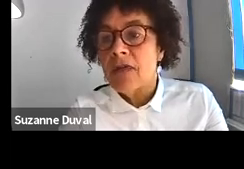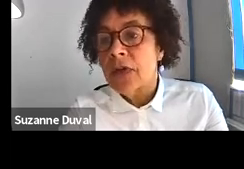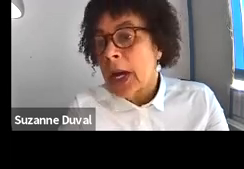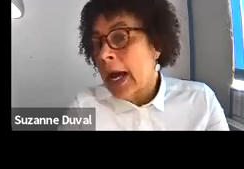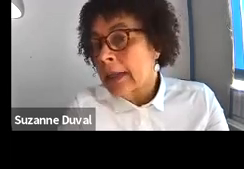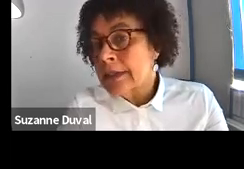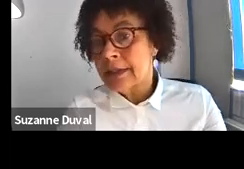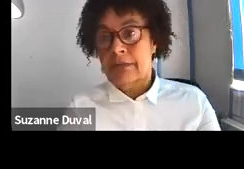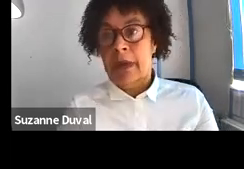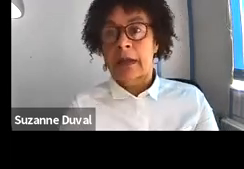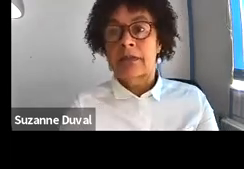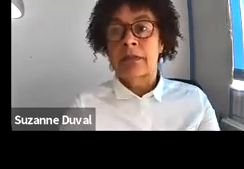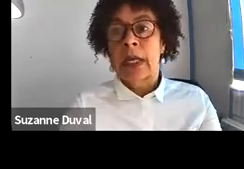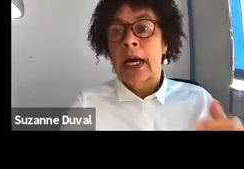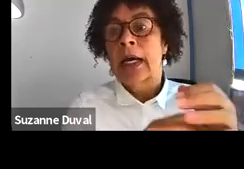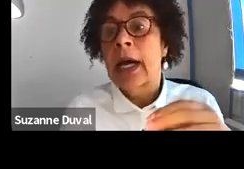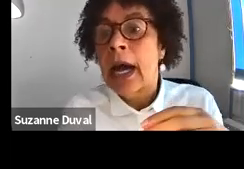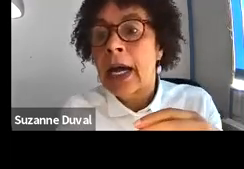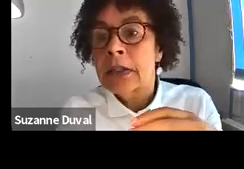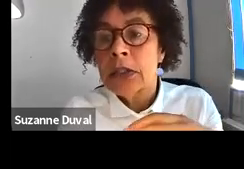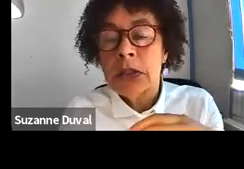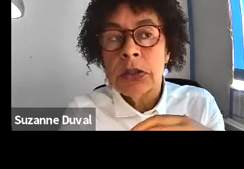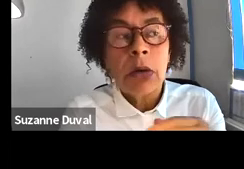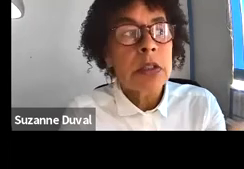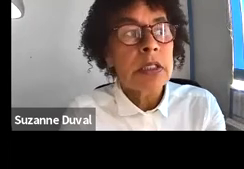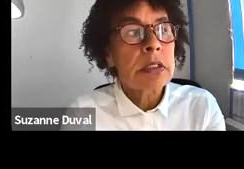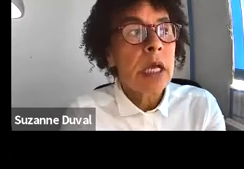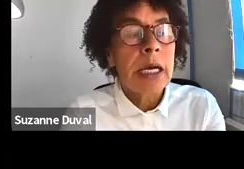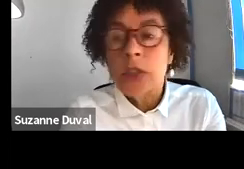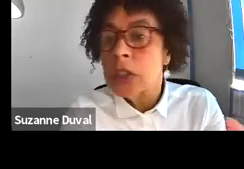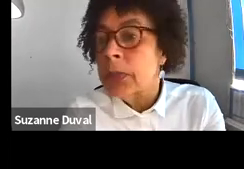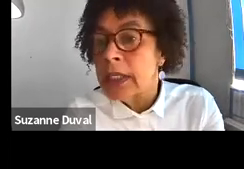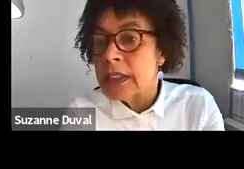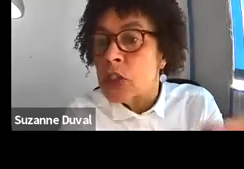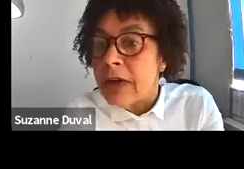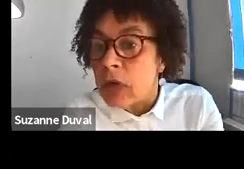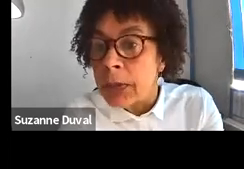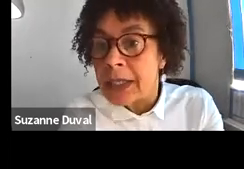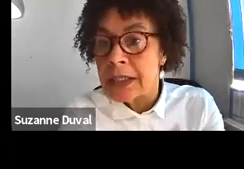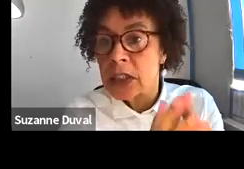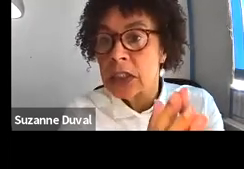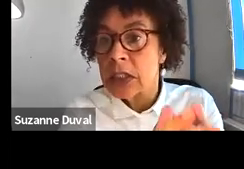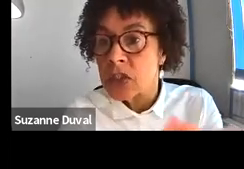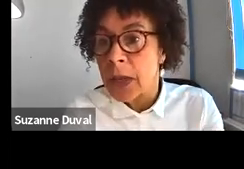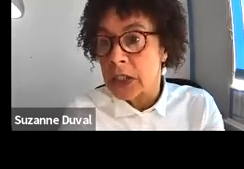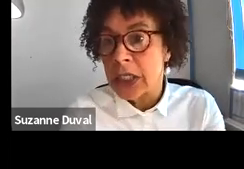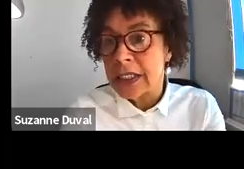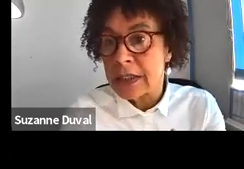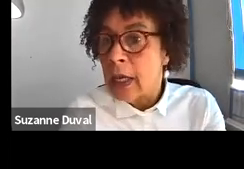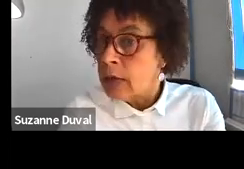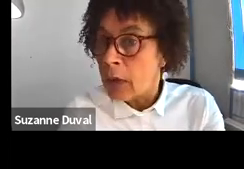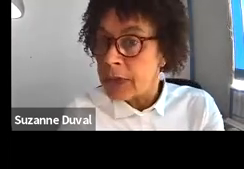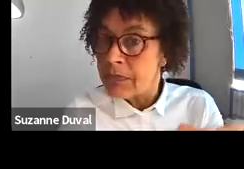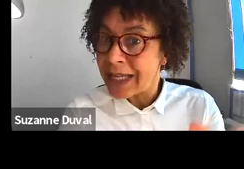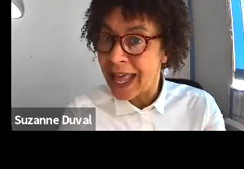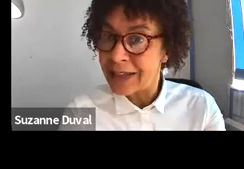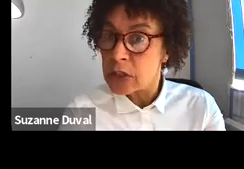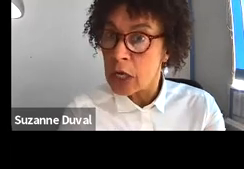David Wilkins: If an illness demetrius no it's not a mental illness, after all, so what what are your thoughts from the panelists on that Why is dementia diagnosed within mental health to the not GP primary care.